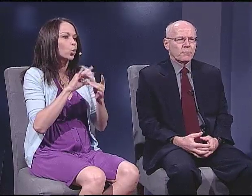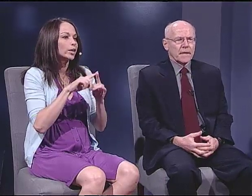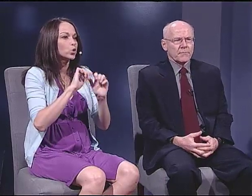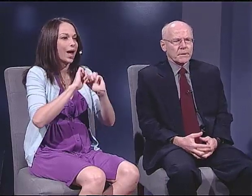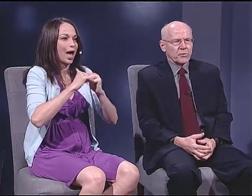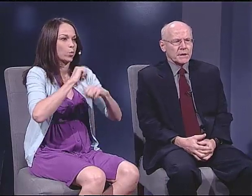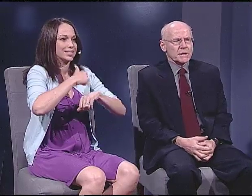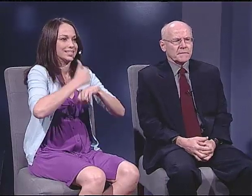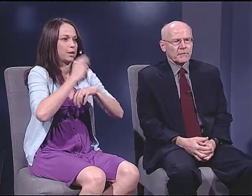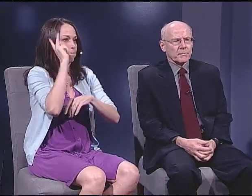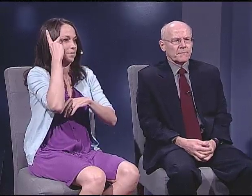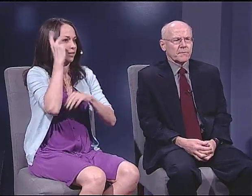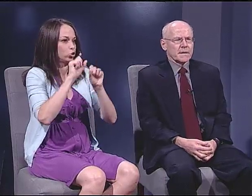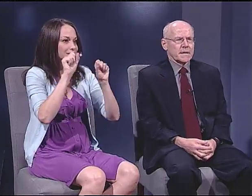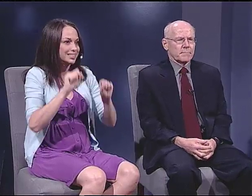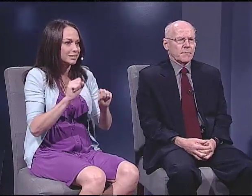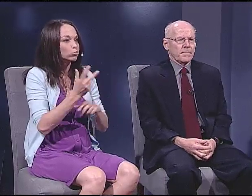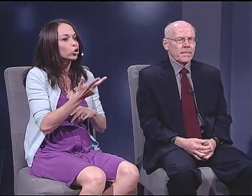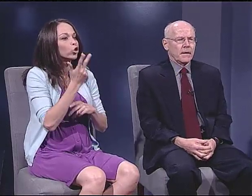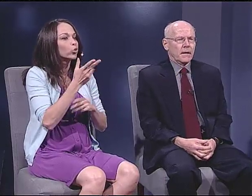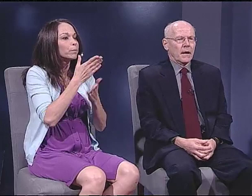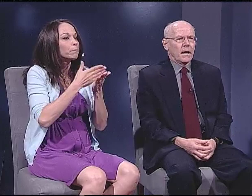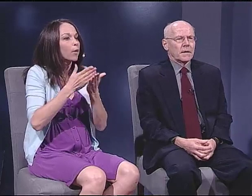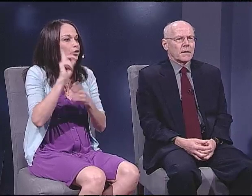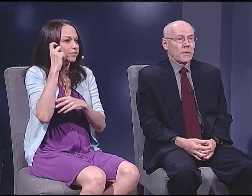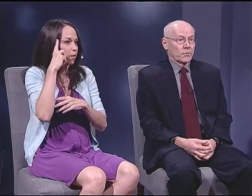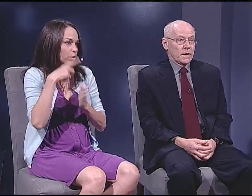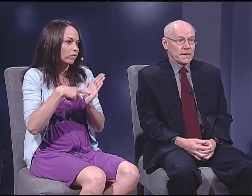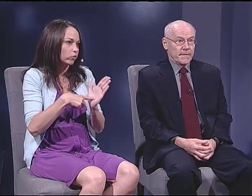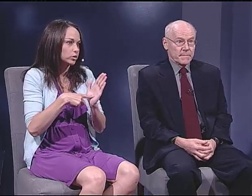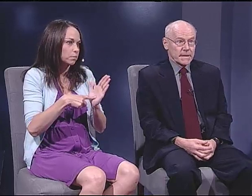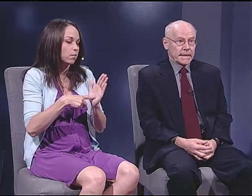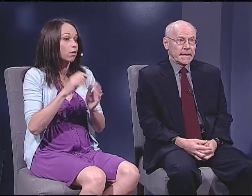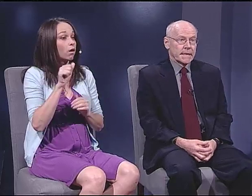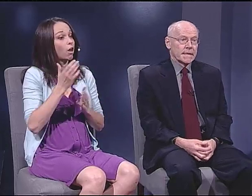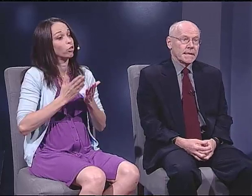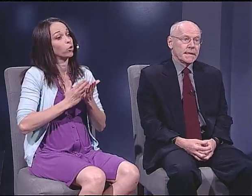We have three branches of Government for example. Other rights, famously